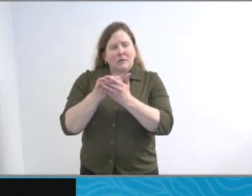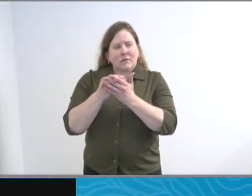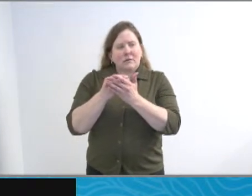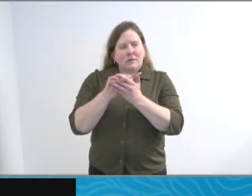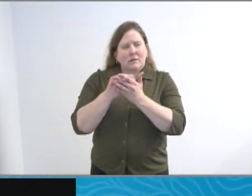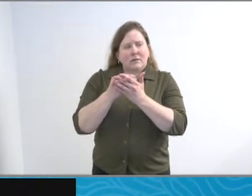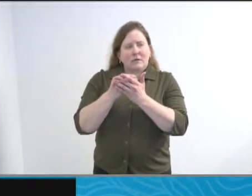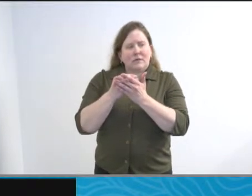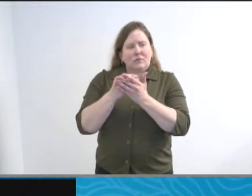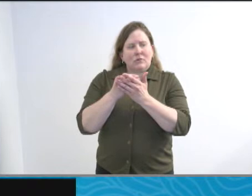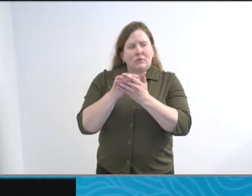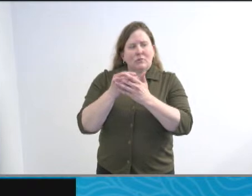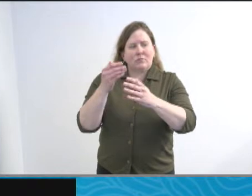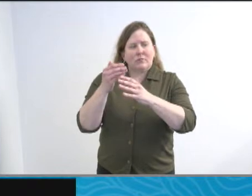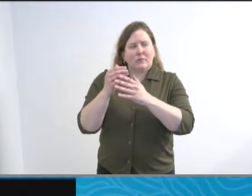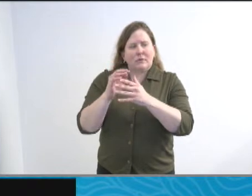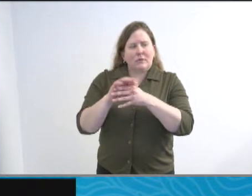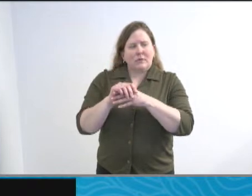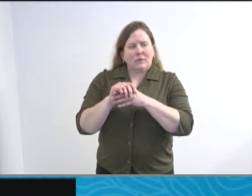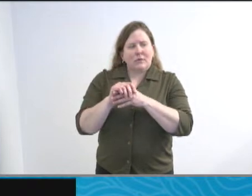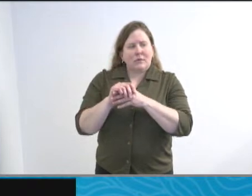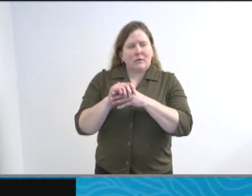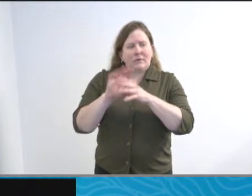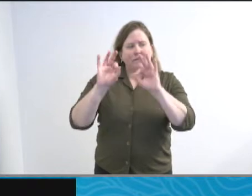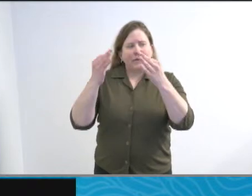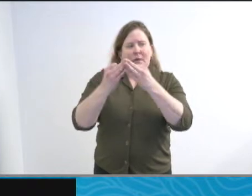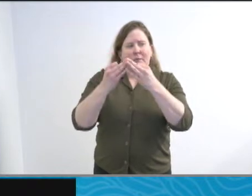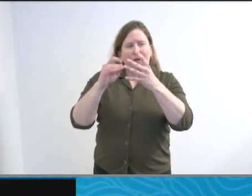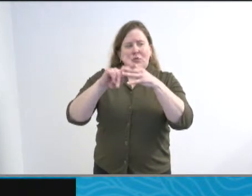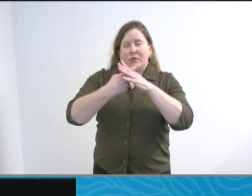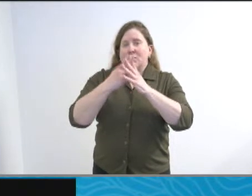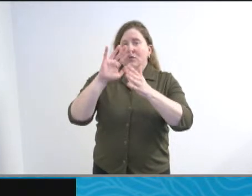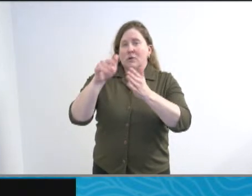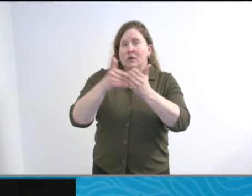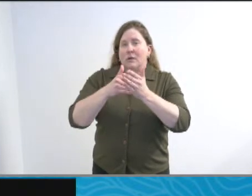that provide counseling, provide resources, provide